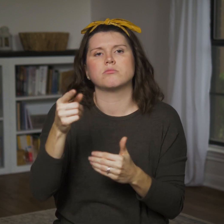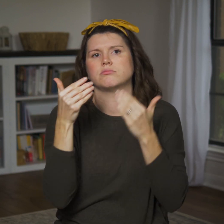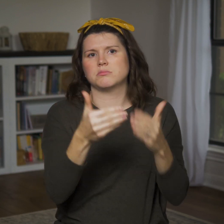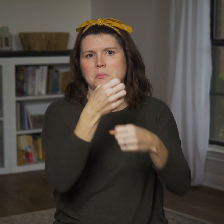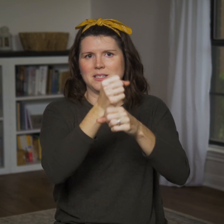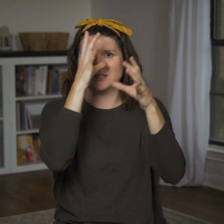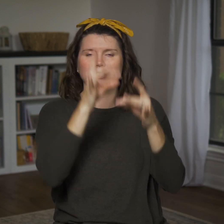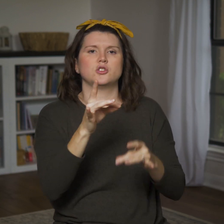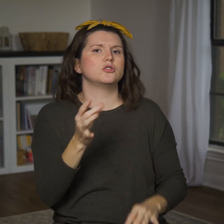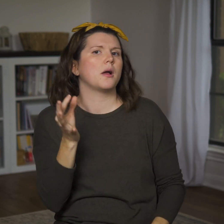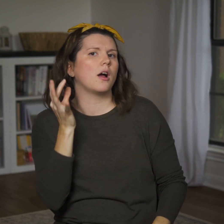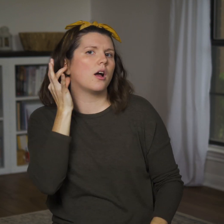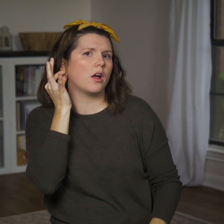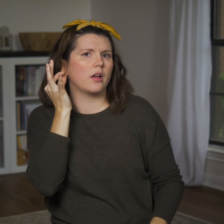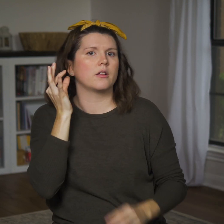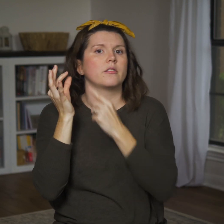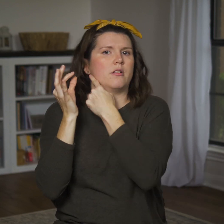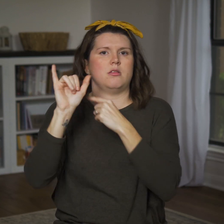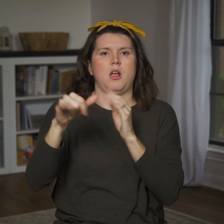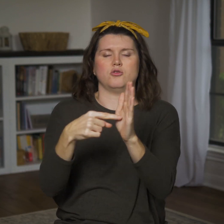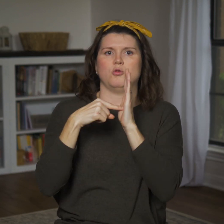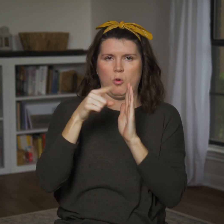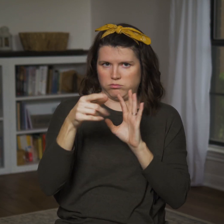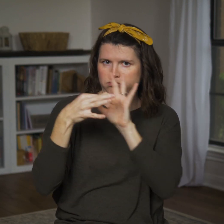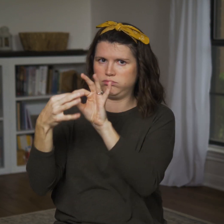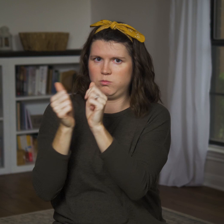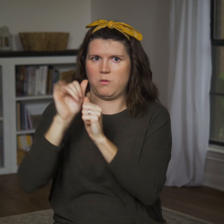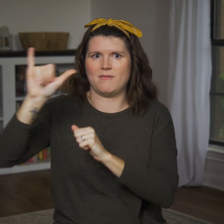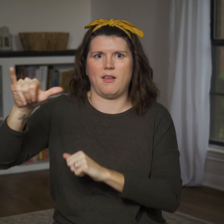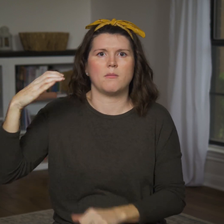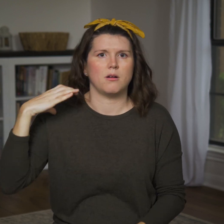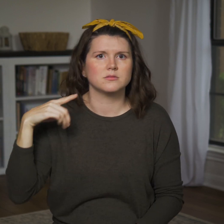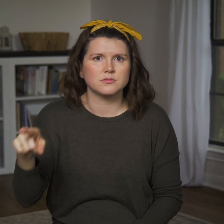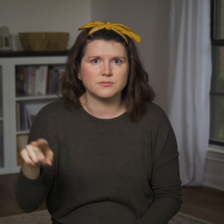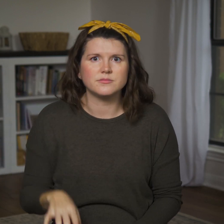they mark this decision by piercing his ear.